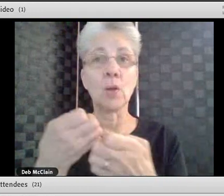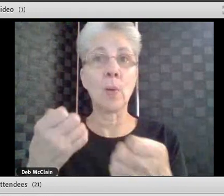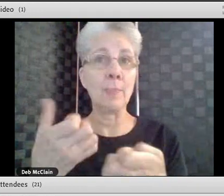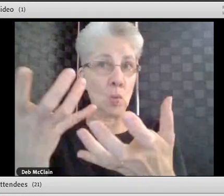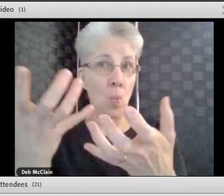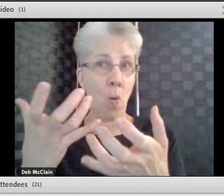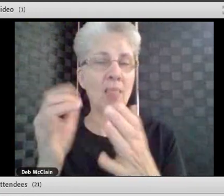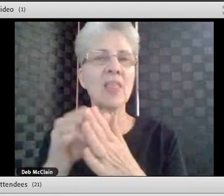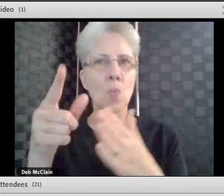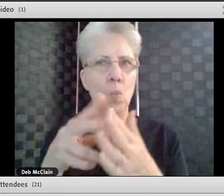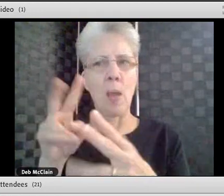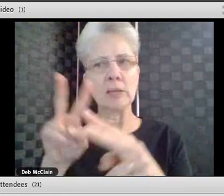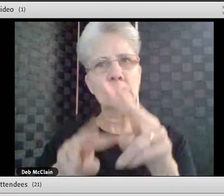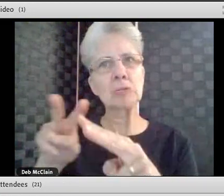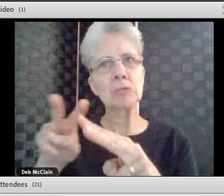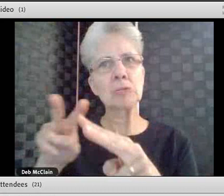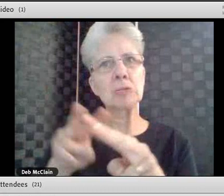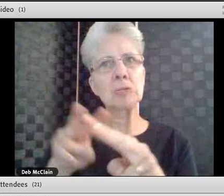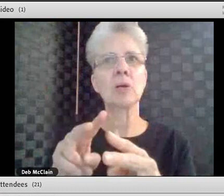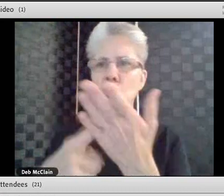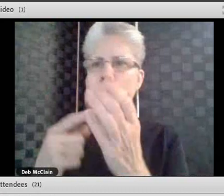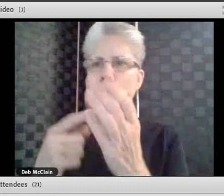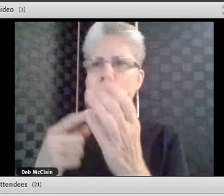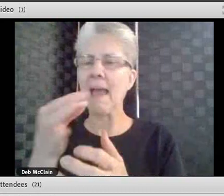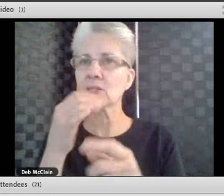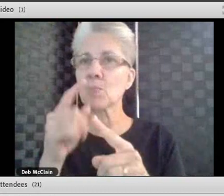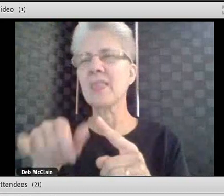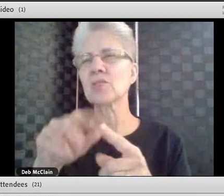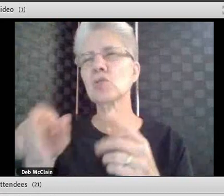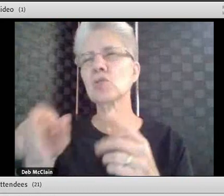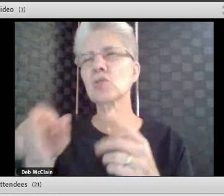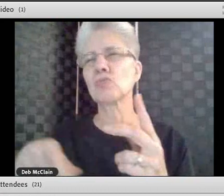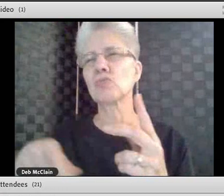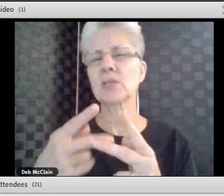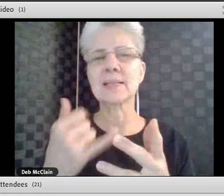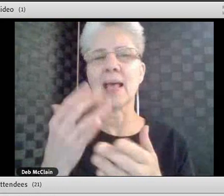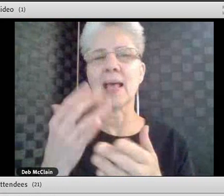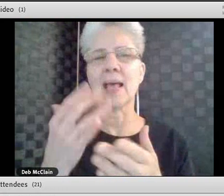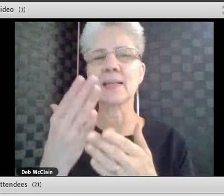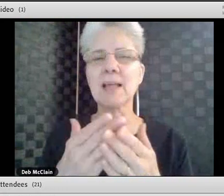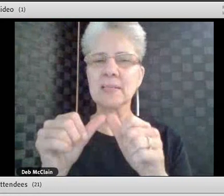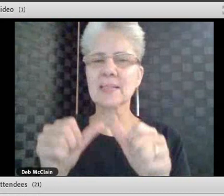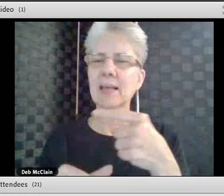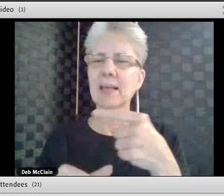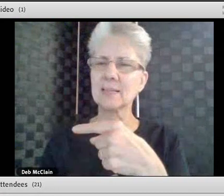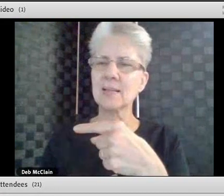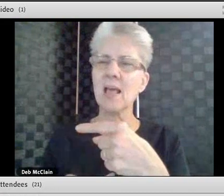so if you're not familiar with what equipment you would like, that's one way to get to the experts on it. But these are just, like I said,